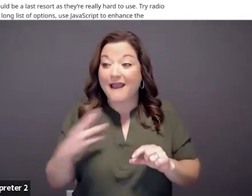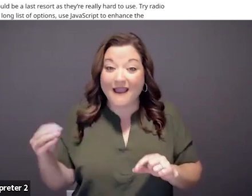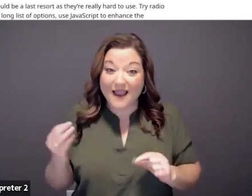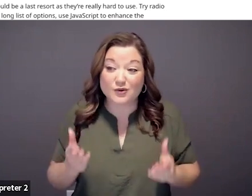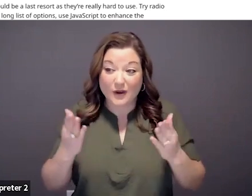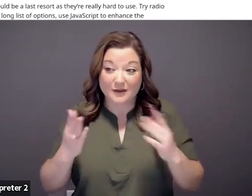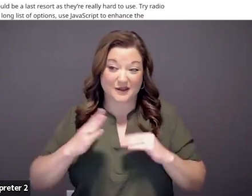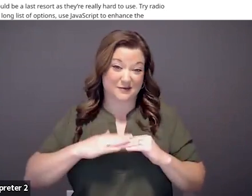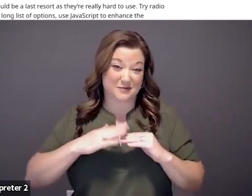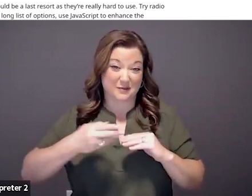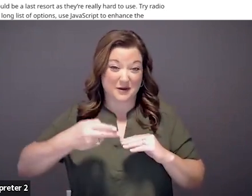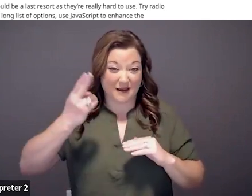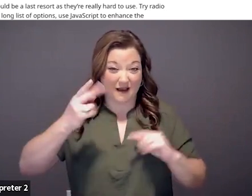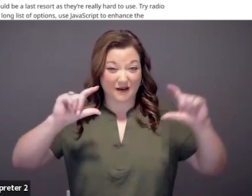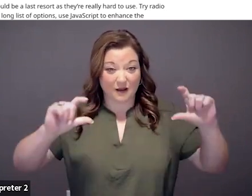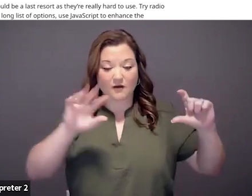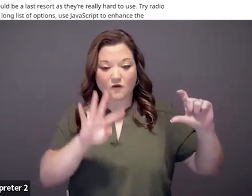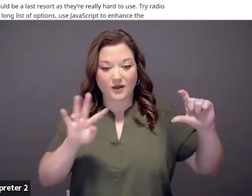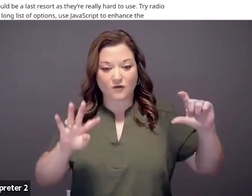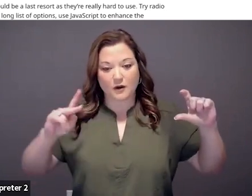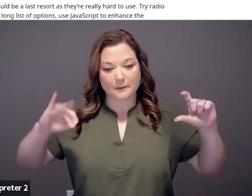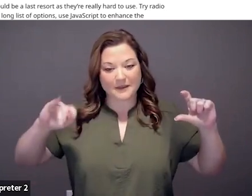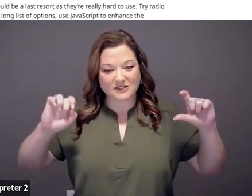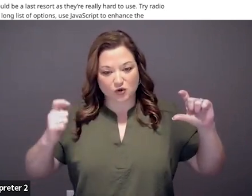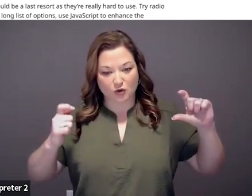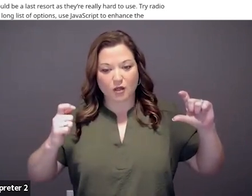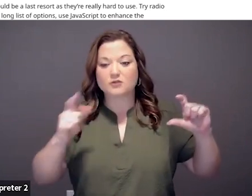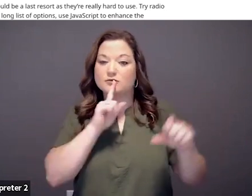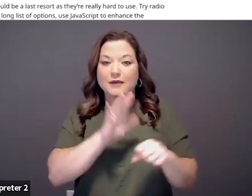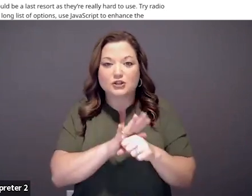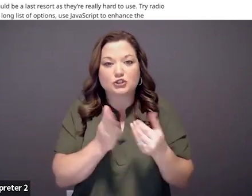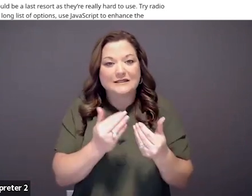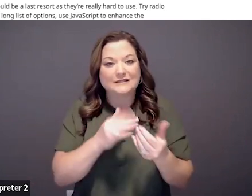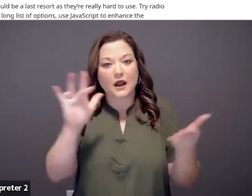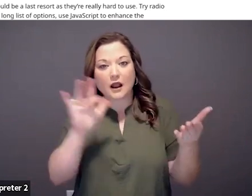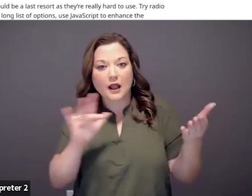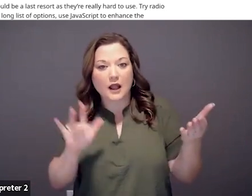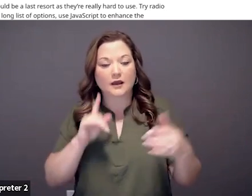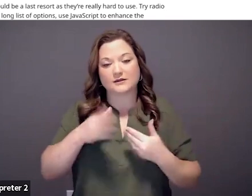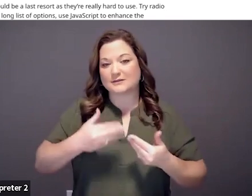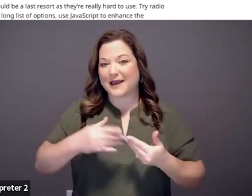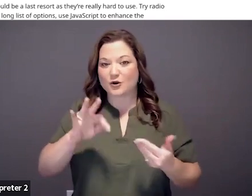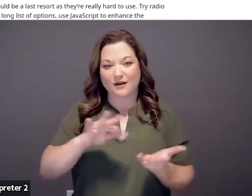of 44 pixels to make them easy to click on mobile devices or for people who just have a shaky mouse.